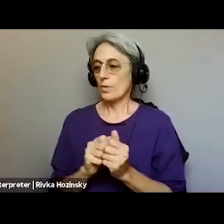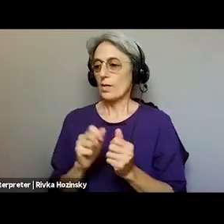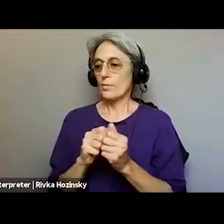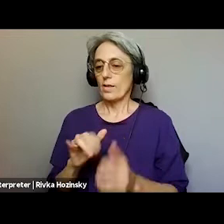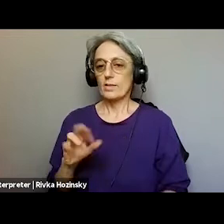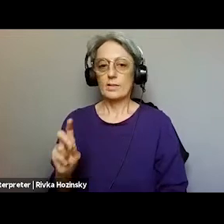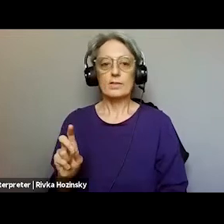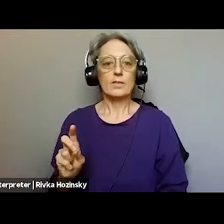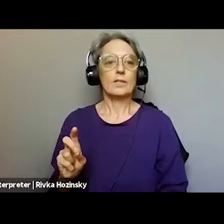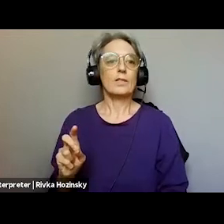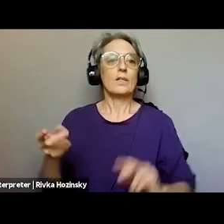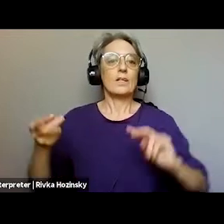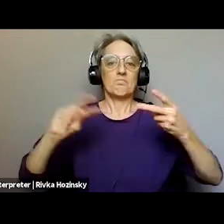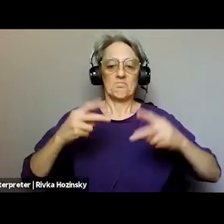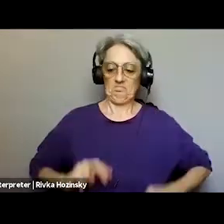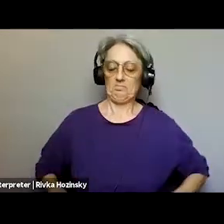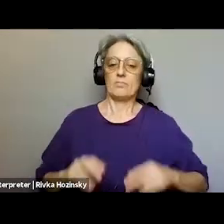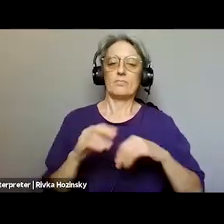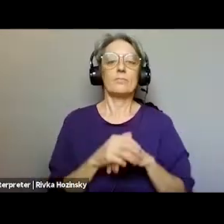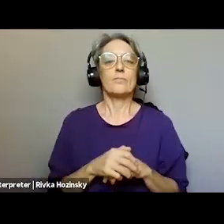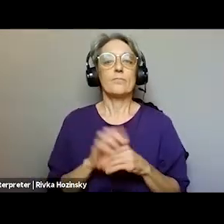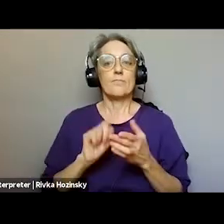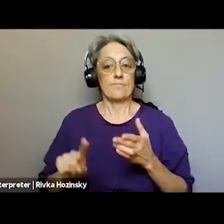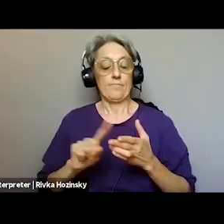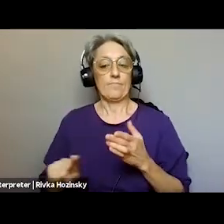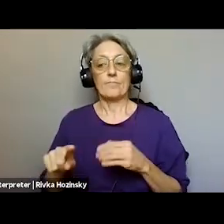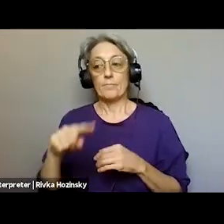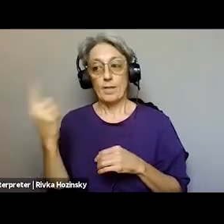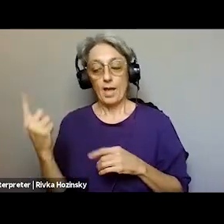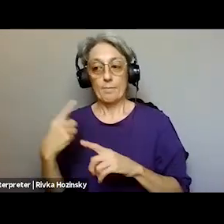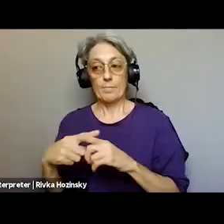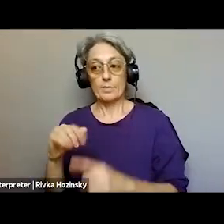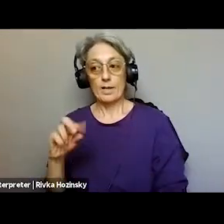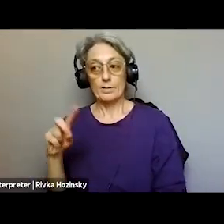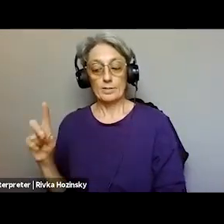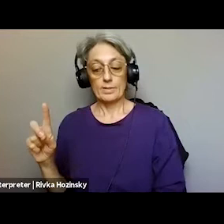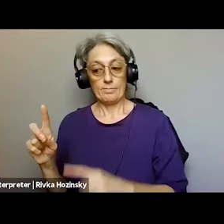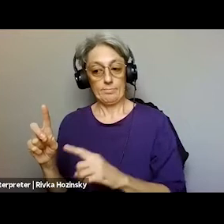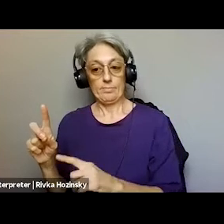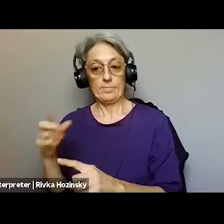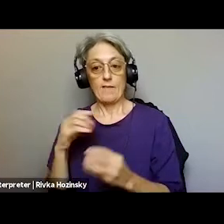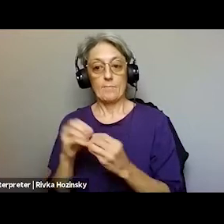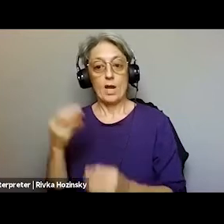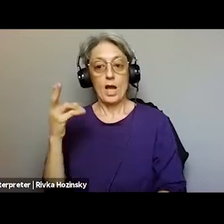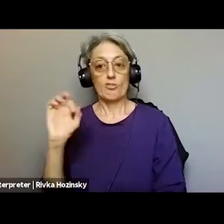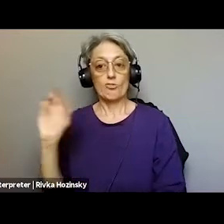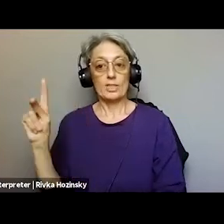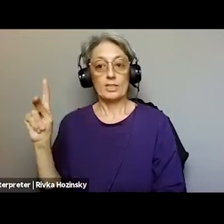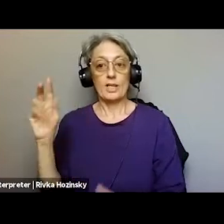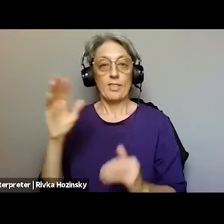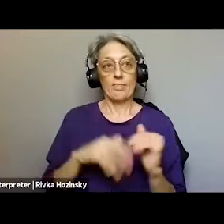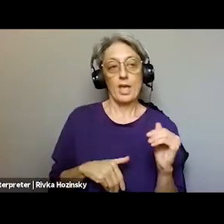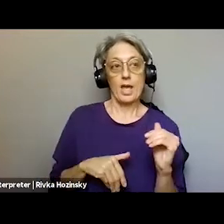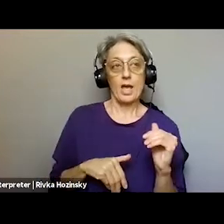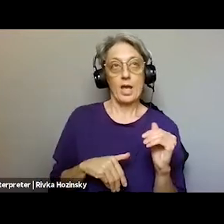women without IDD to see if being black and having IDD imparted more risk than we would see comparing